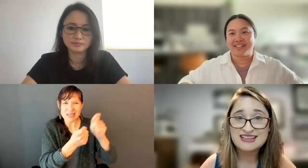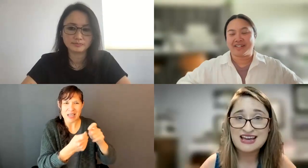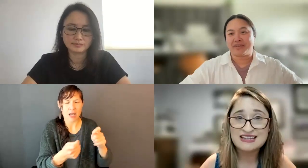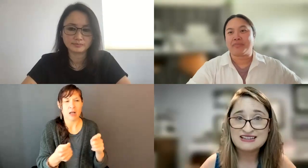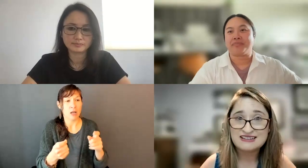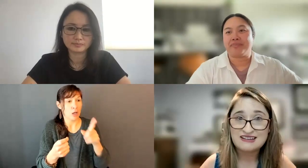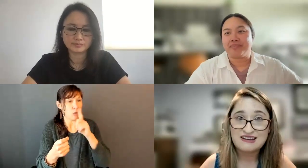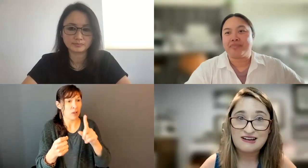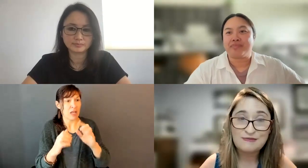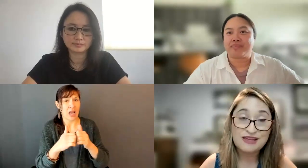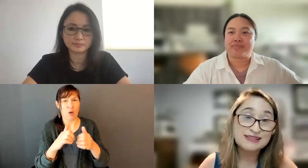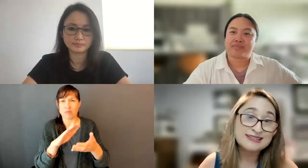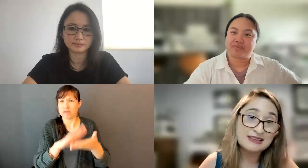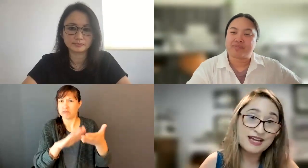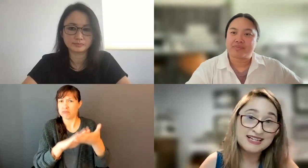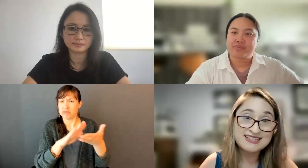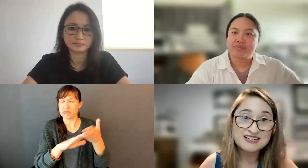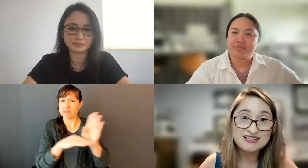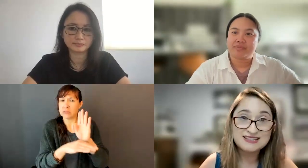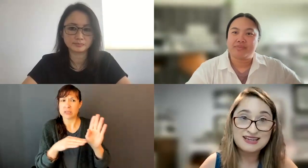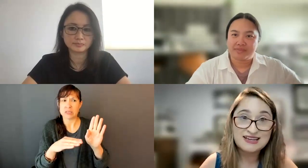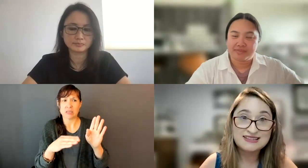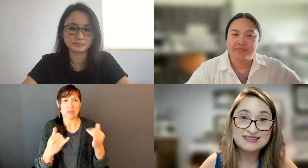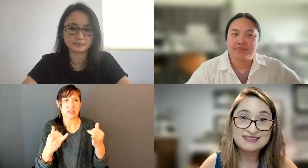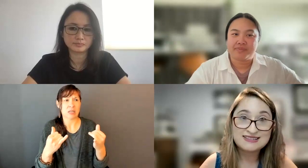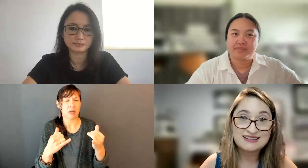is that at least in the beginning stages,